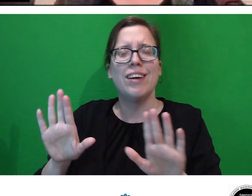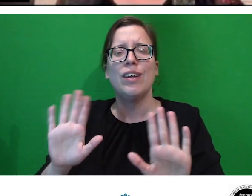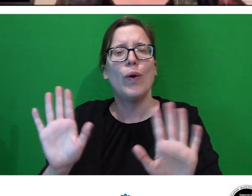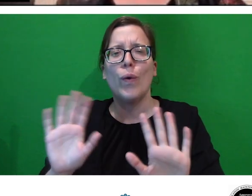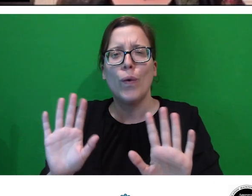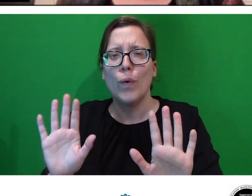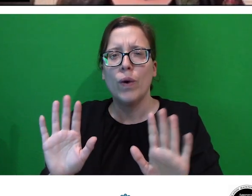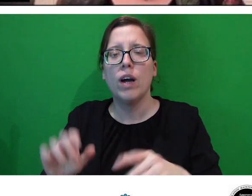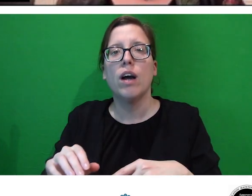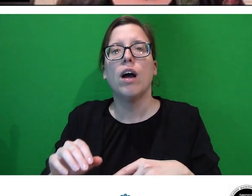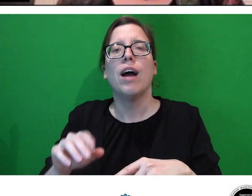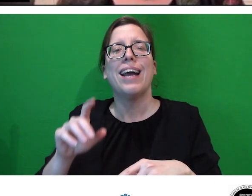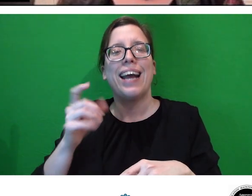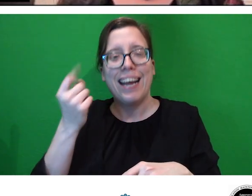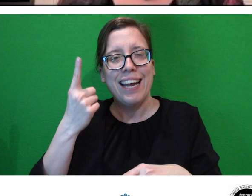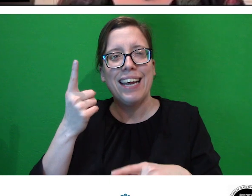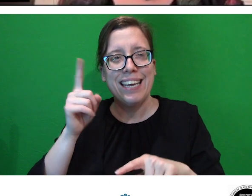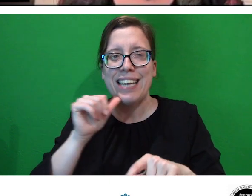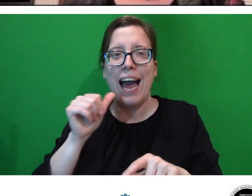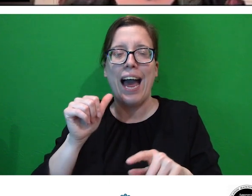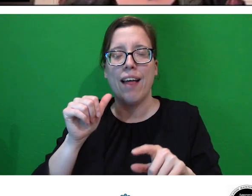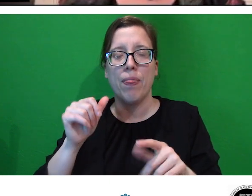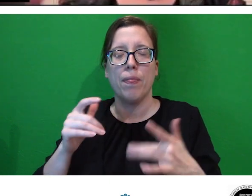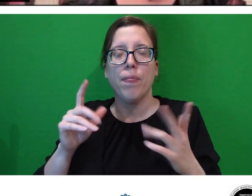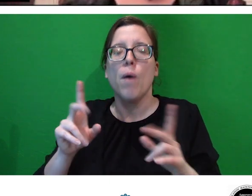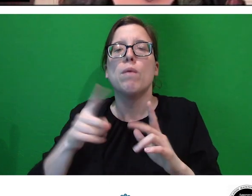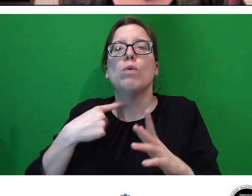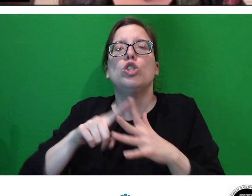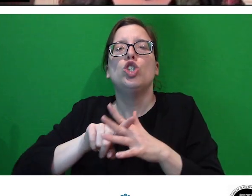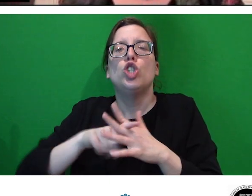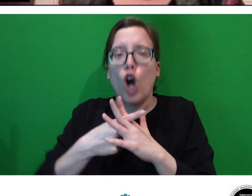that's really stupid, Susan, because we can't have this kid getting agitated, beating on the TV every